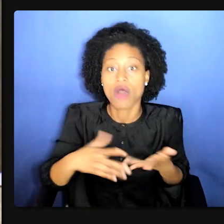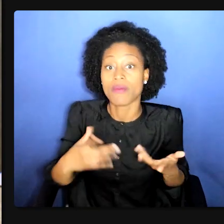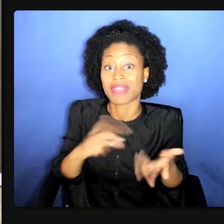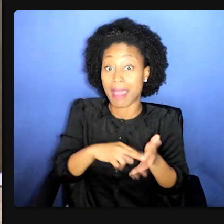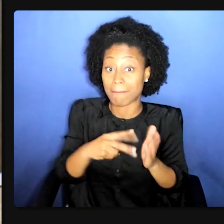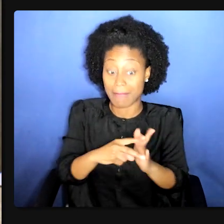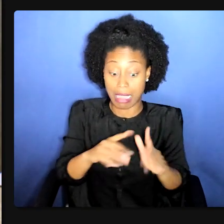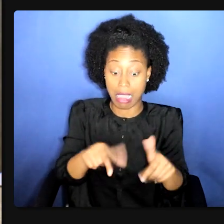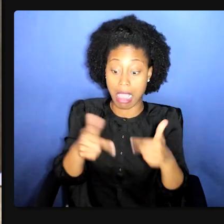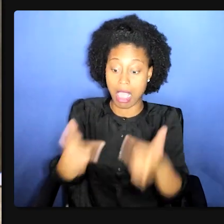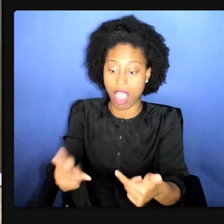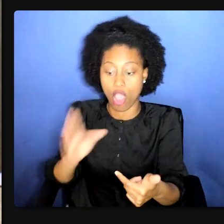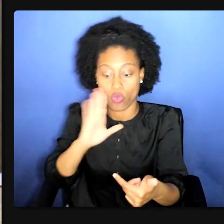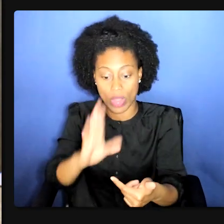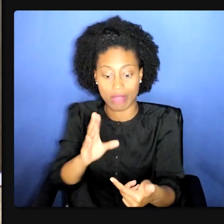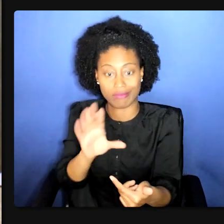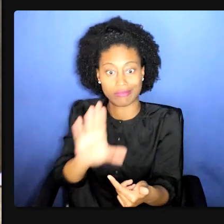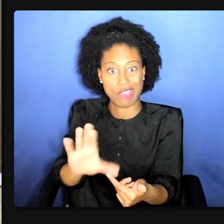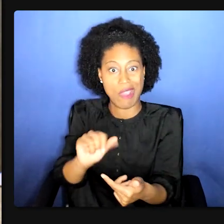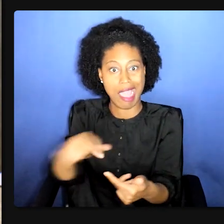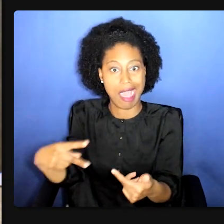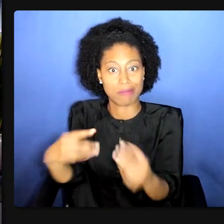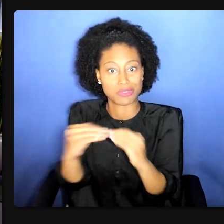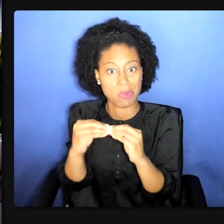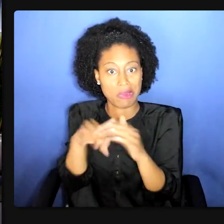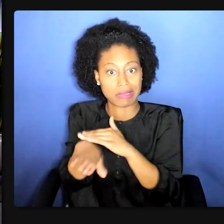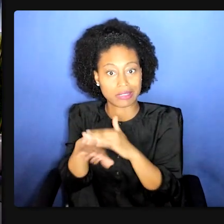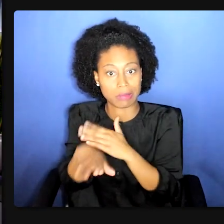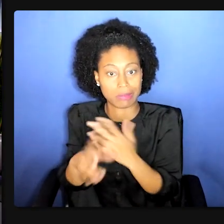more likely to make their apps accessible as well yeah we can say that we're making